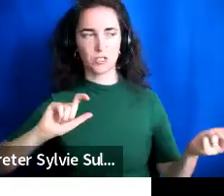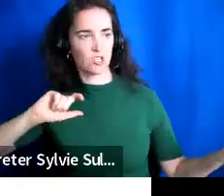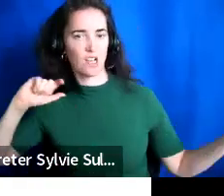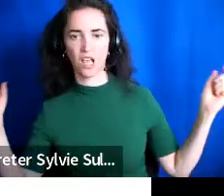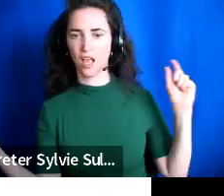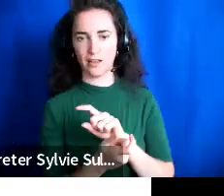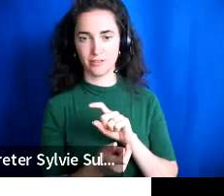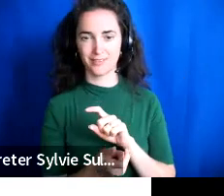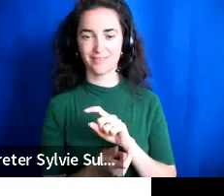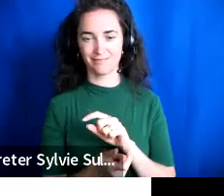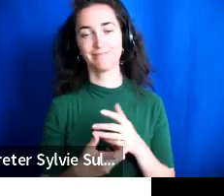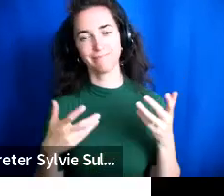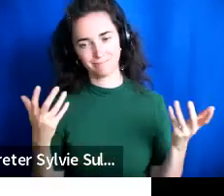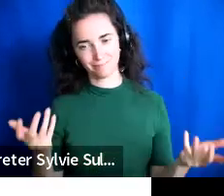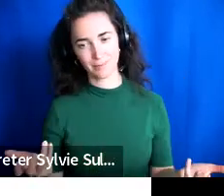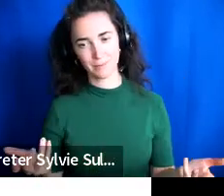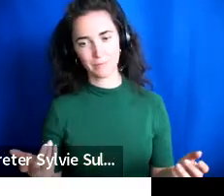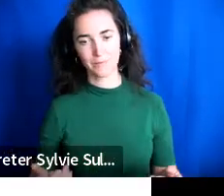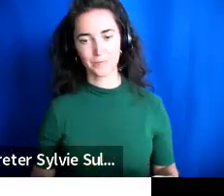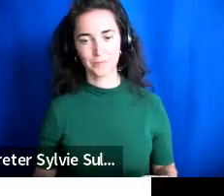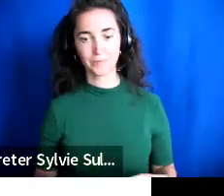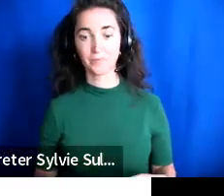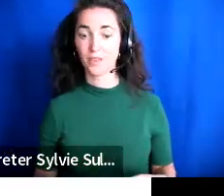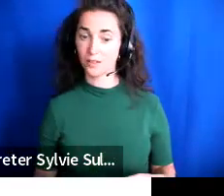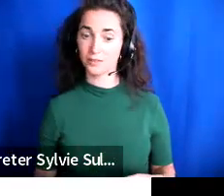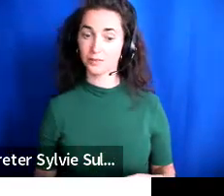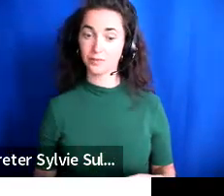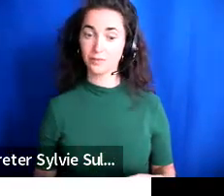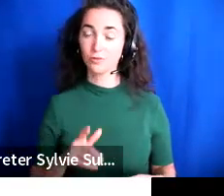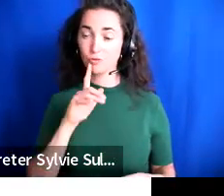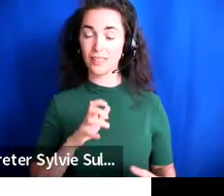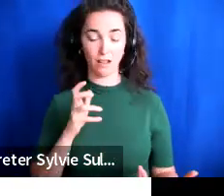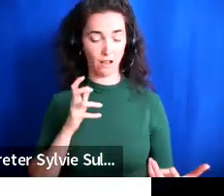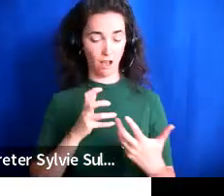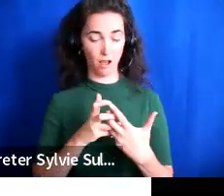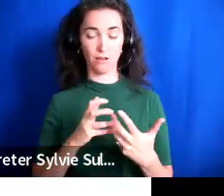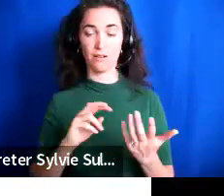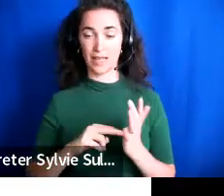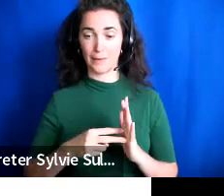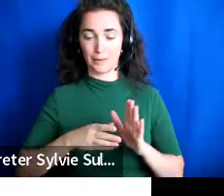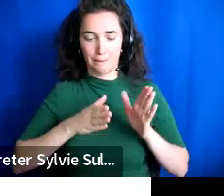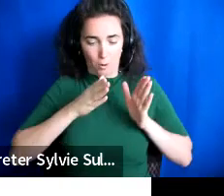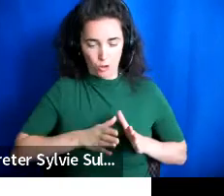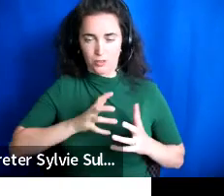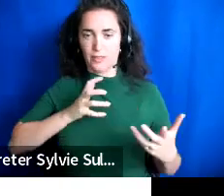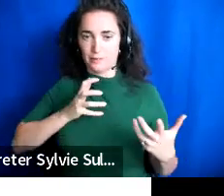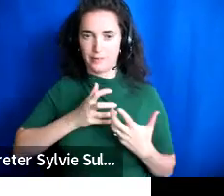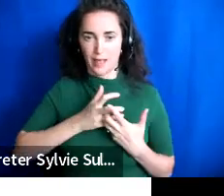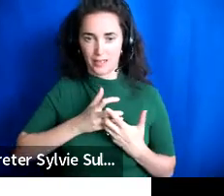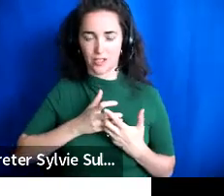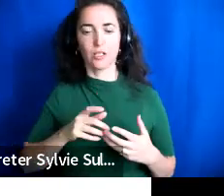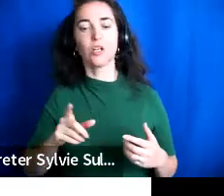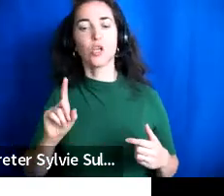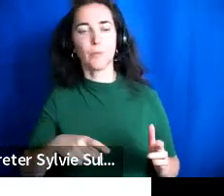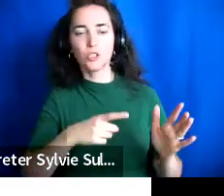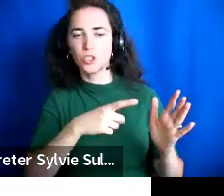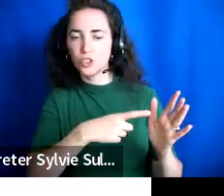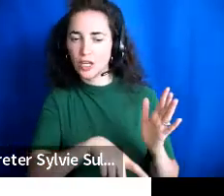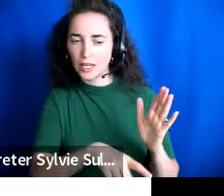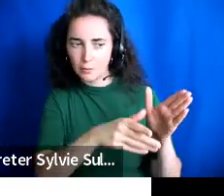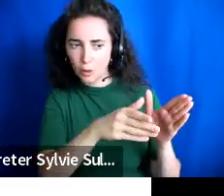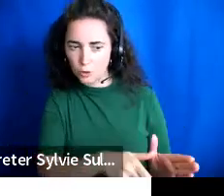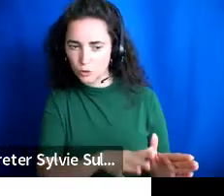Okay, So yes, it is very individualized. you know you have to check creating relationship with the student.